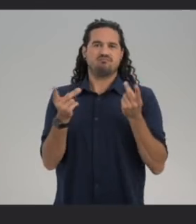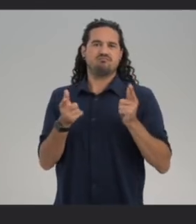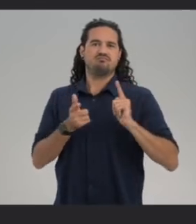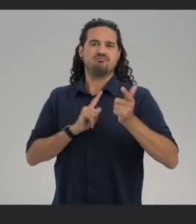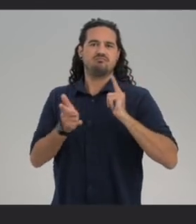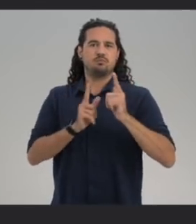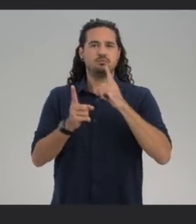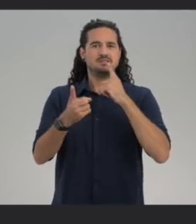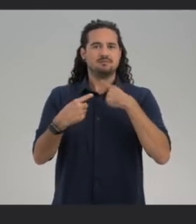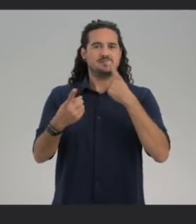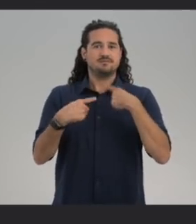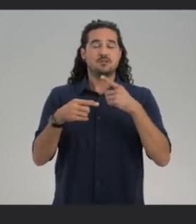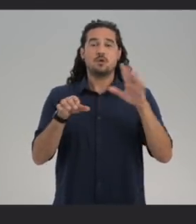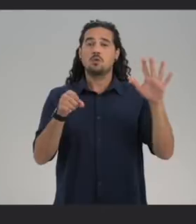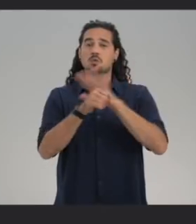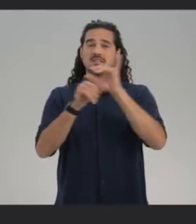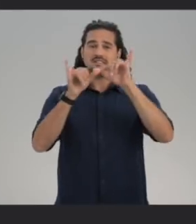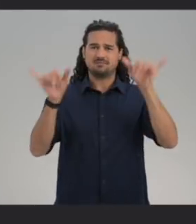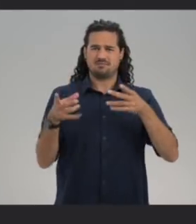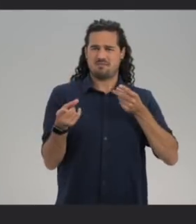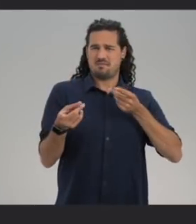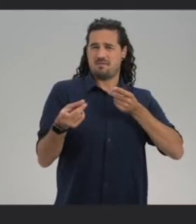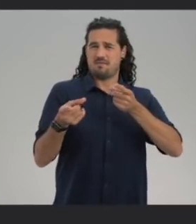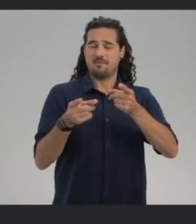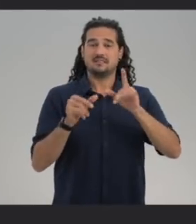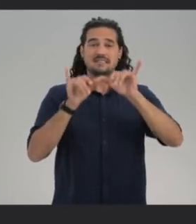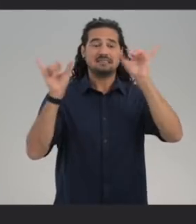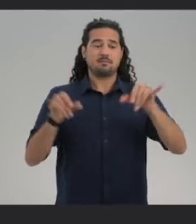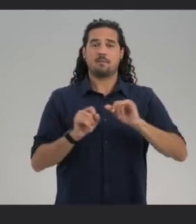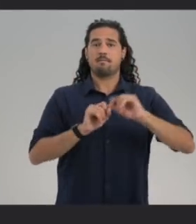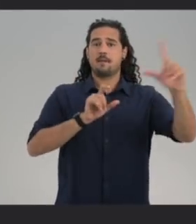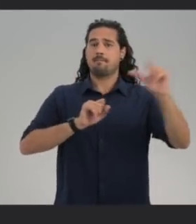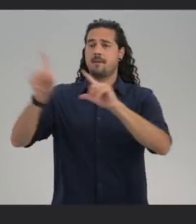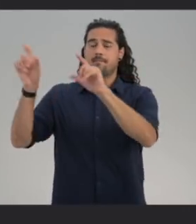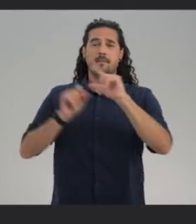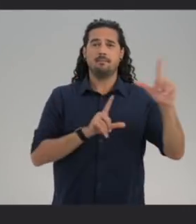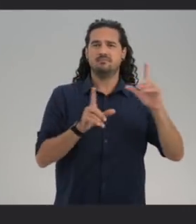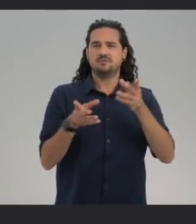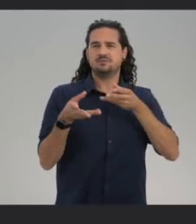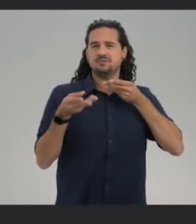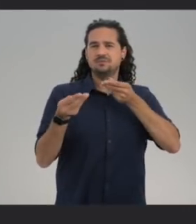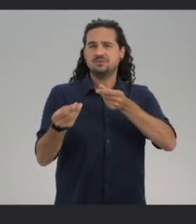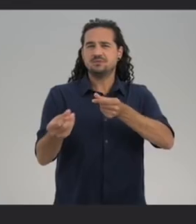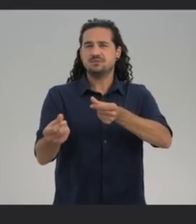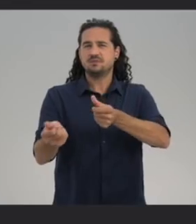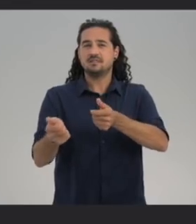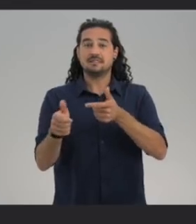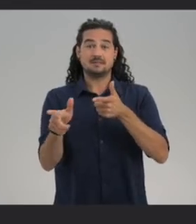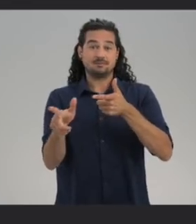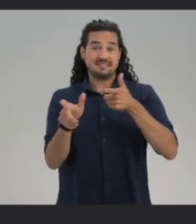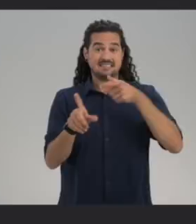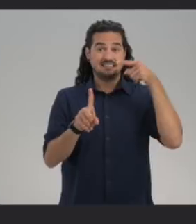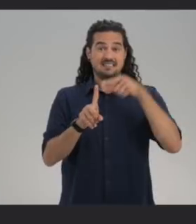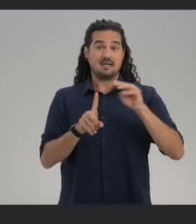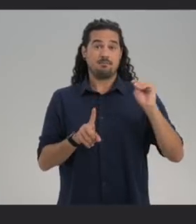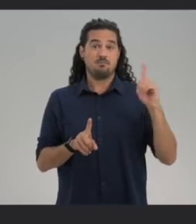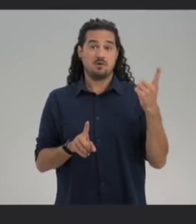The whole system is distinctly snappy, and system animations are buttery smooth. The sheer speed of M1,